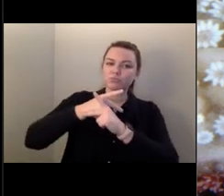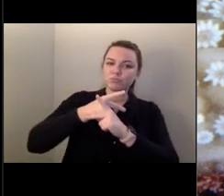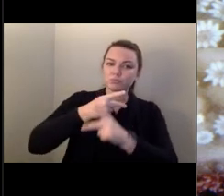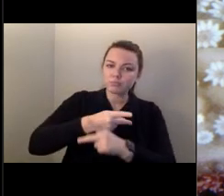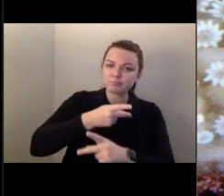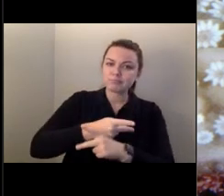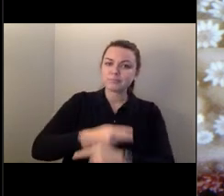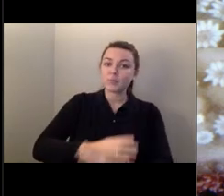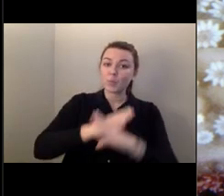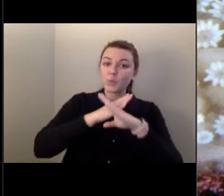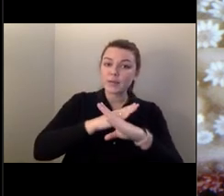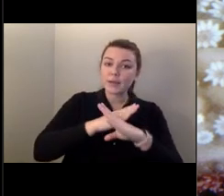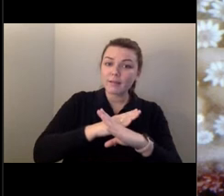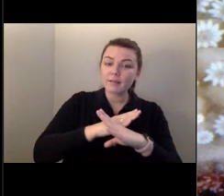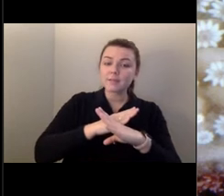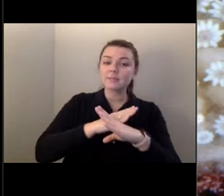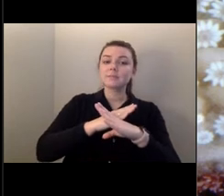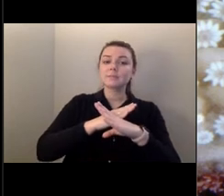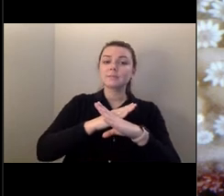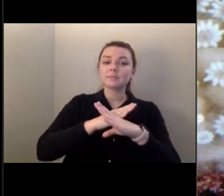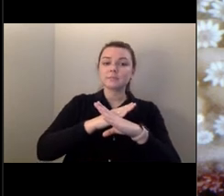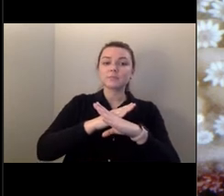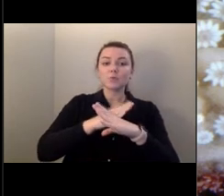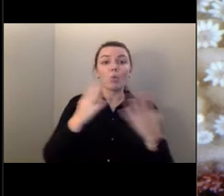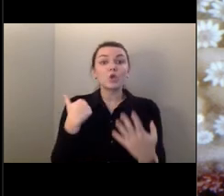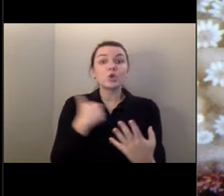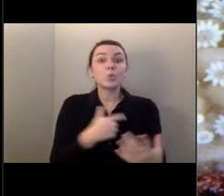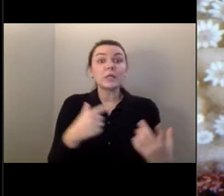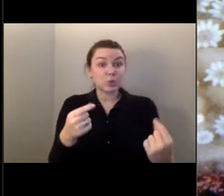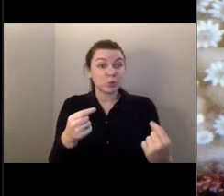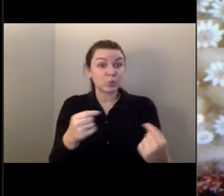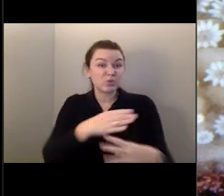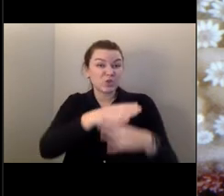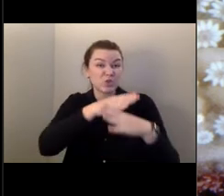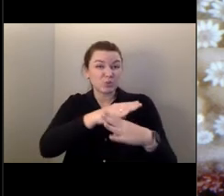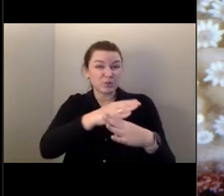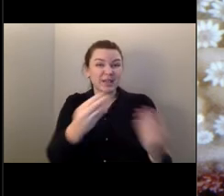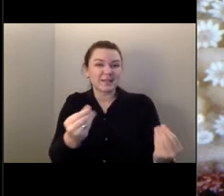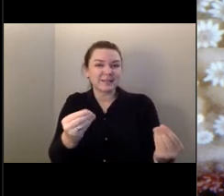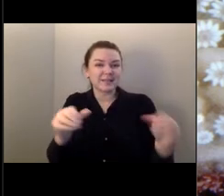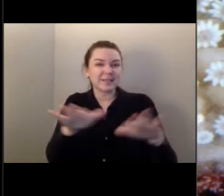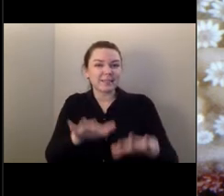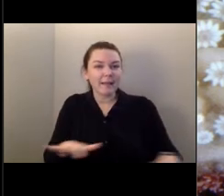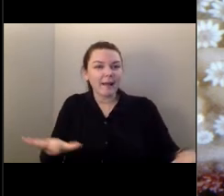and the things that we do. And we give back to the land and to the oceans.